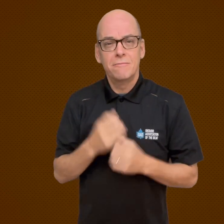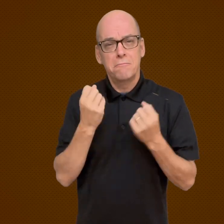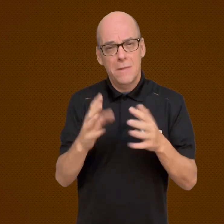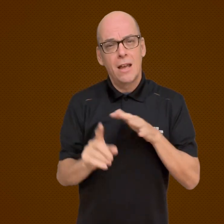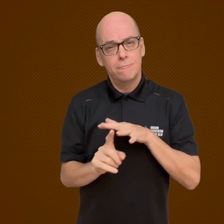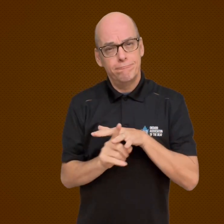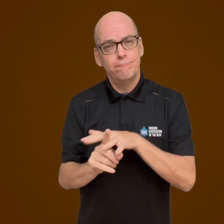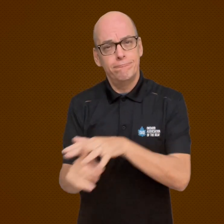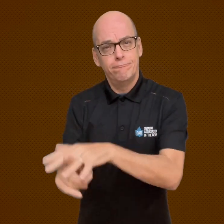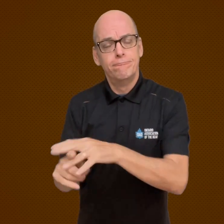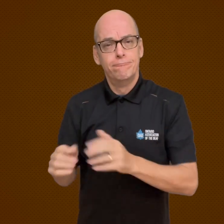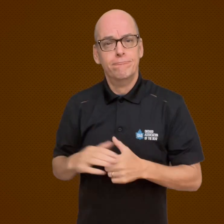A lot of things happened to them.